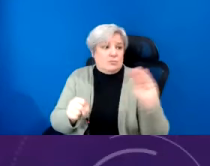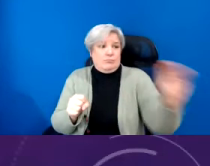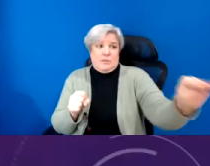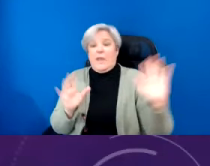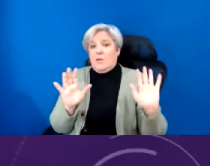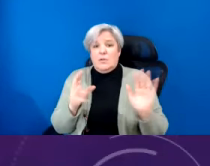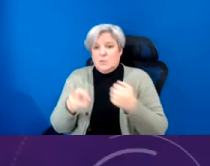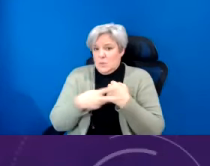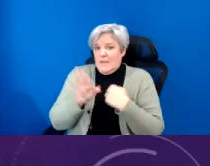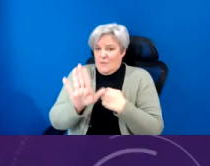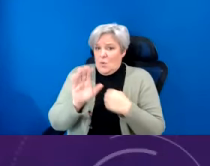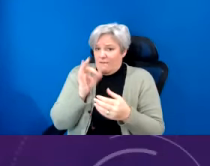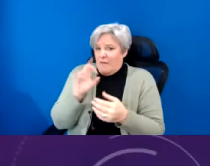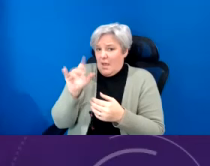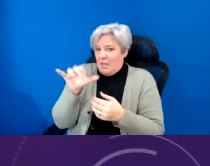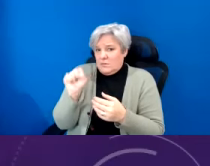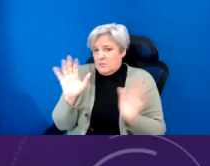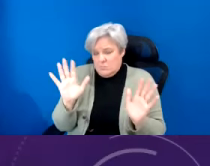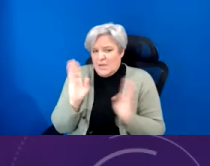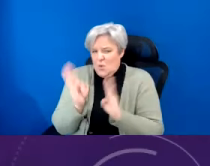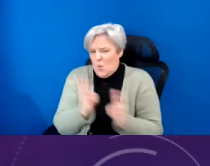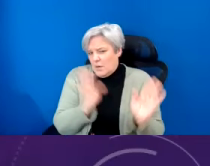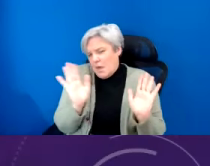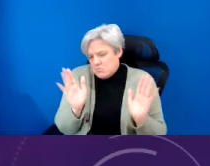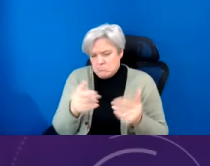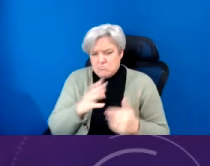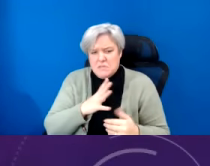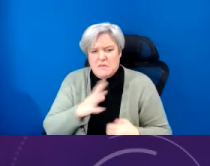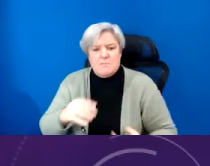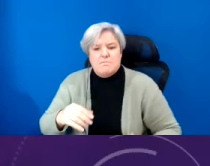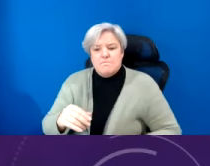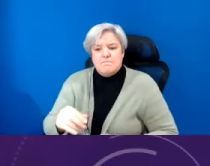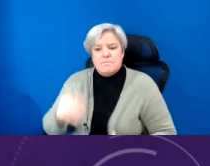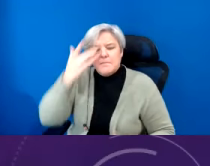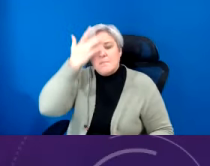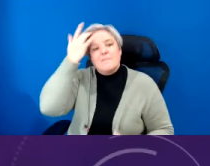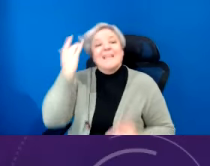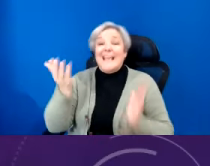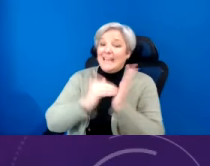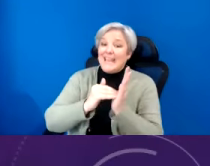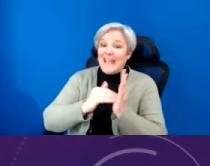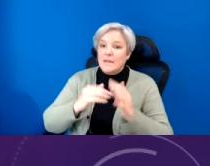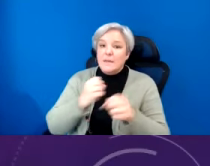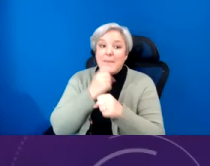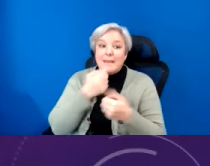just so that you're organized and you know where to find files. And again, to make any changes or anything,